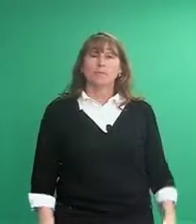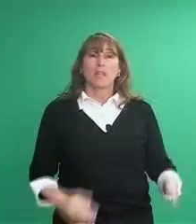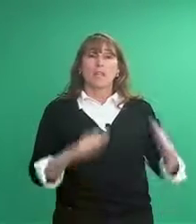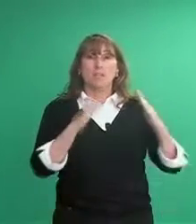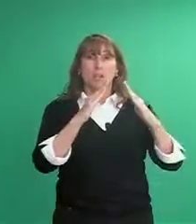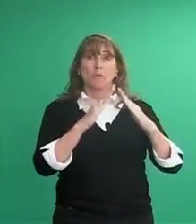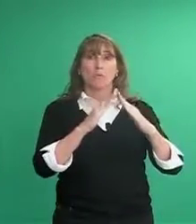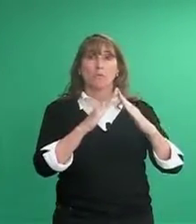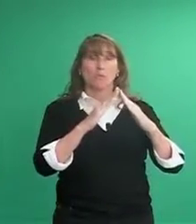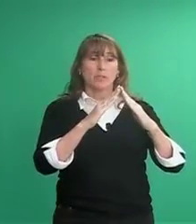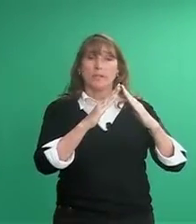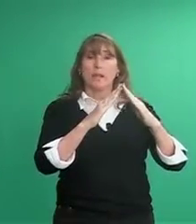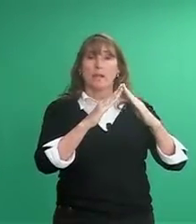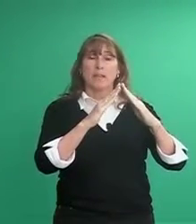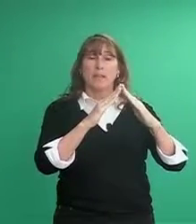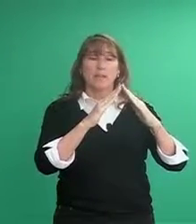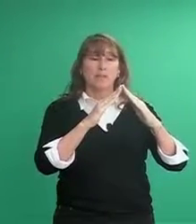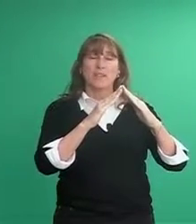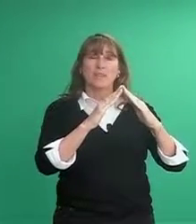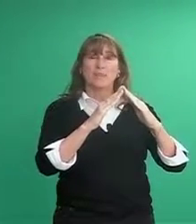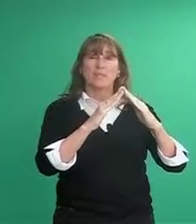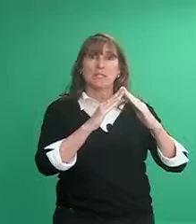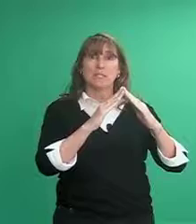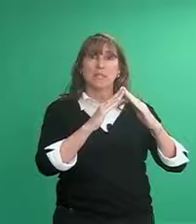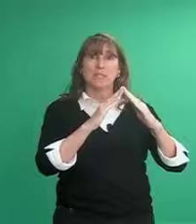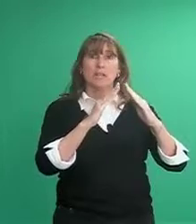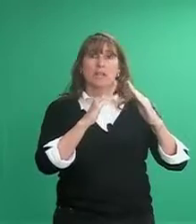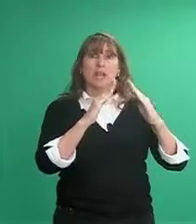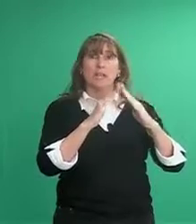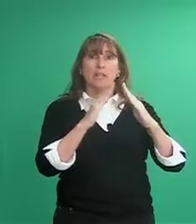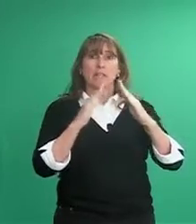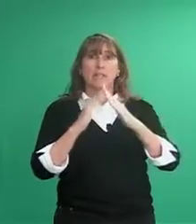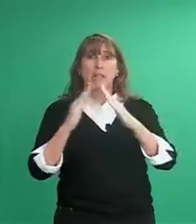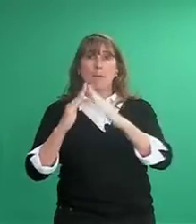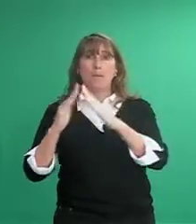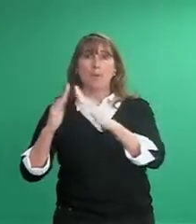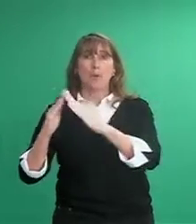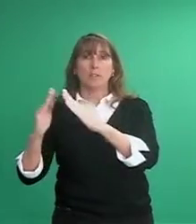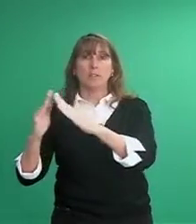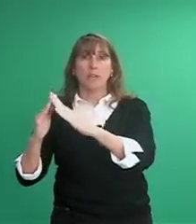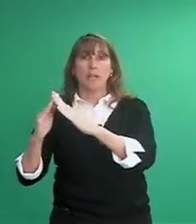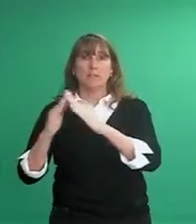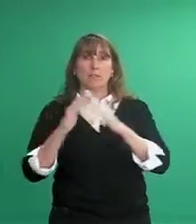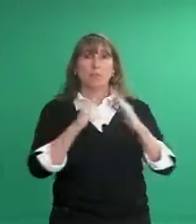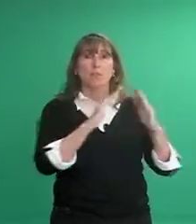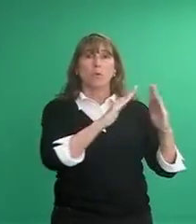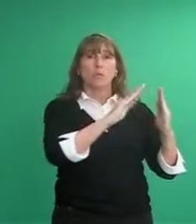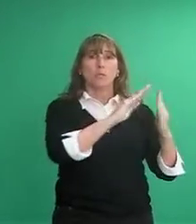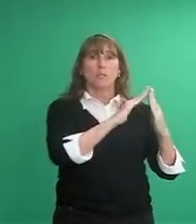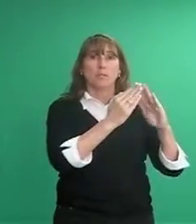start with the [uh] hands, fingertips together and then tap 'em going across or you can